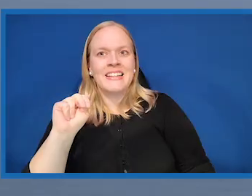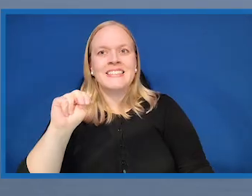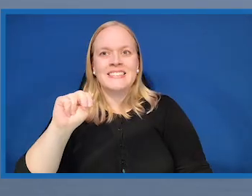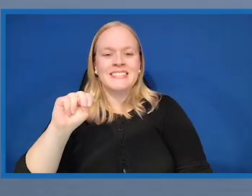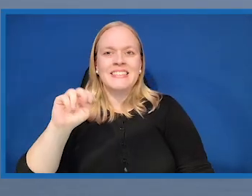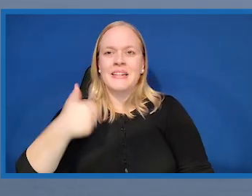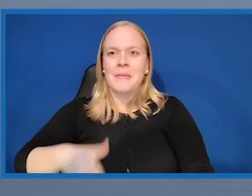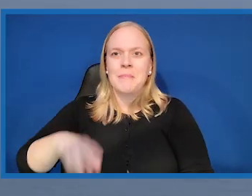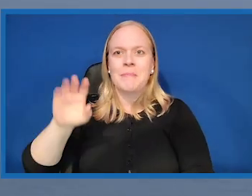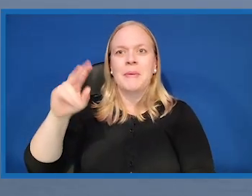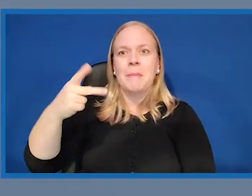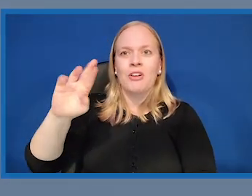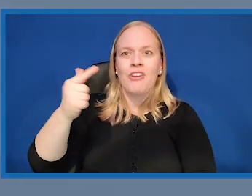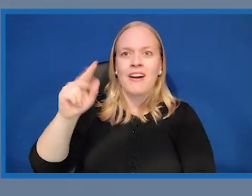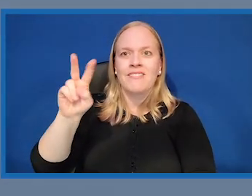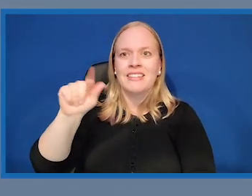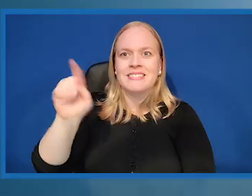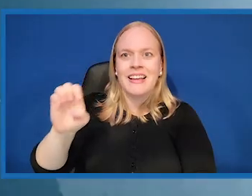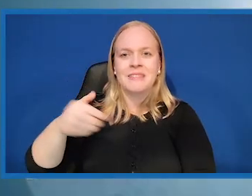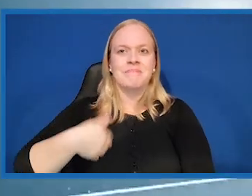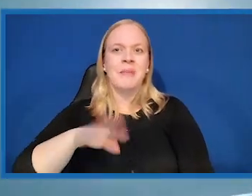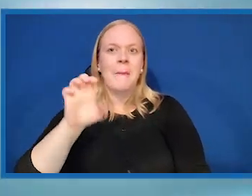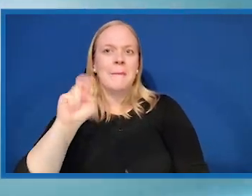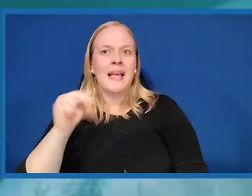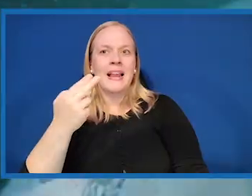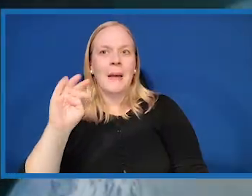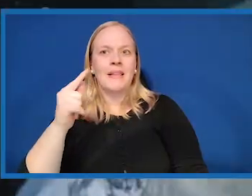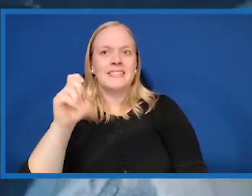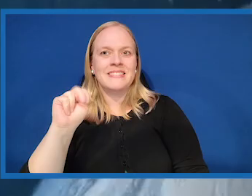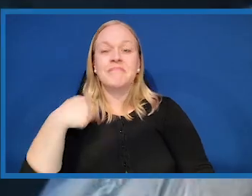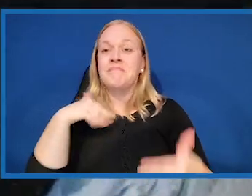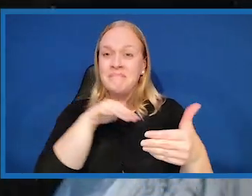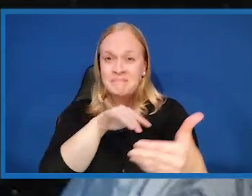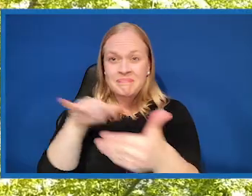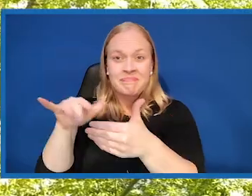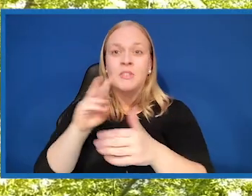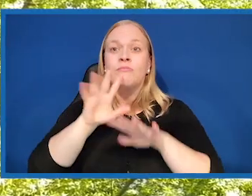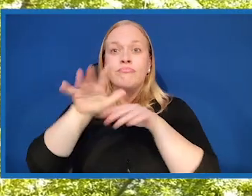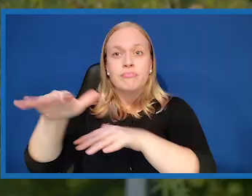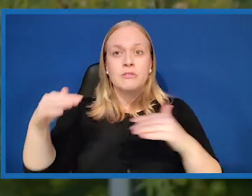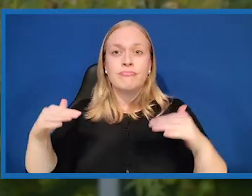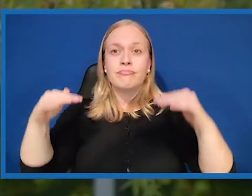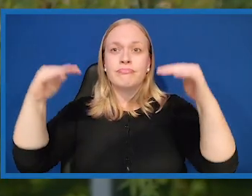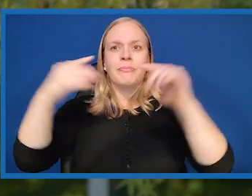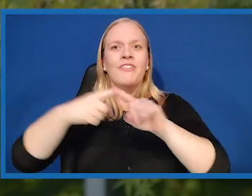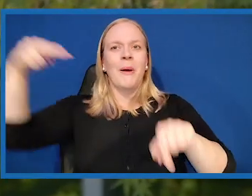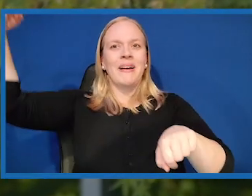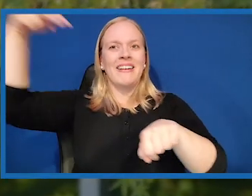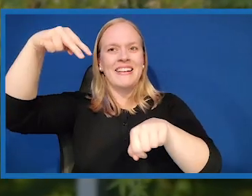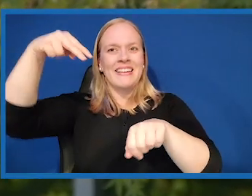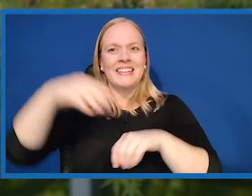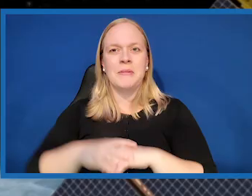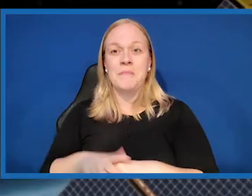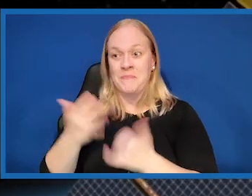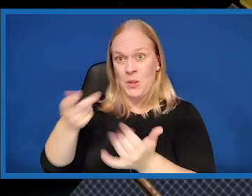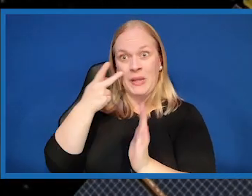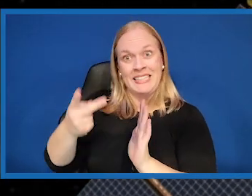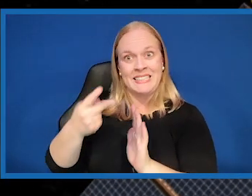MY NAME IS BEN HAMLINGTON AND I'M STUDYING SEA LEVEL RISE FROM SPACE. WE'RE LOOKING AT A ONE-THIRD REPLICA OF THE SENTINEL-6 MICHAEL FREILICH SATELLITE.